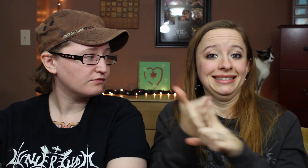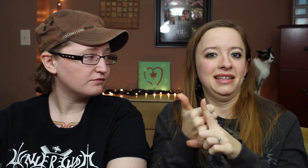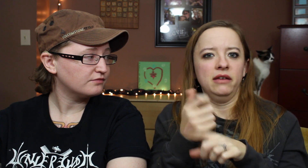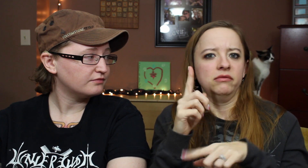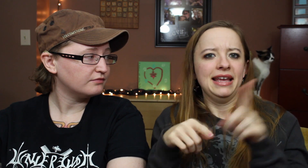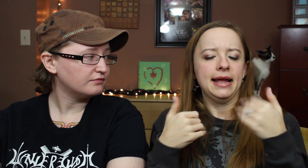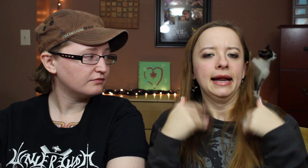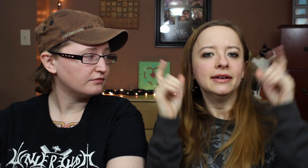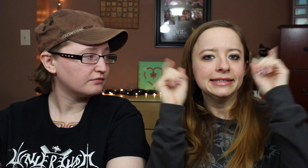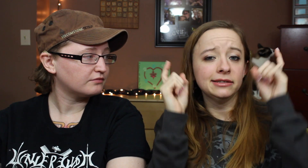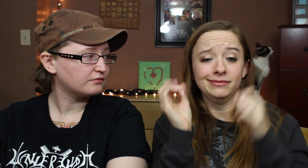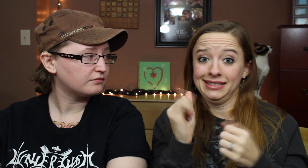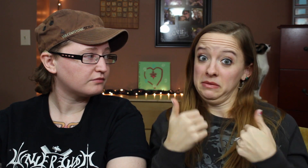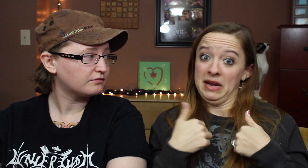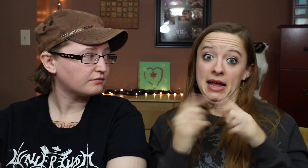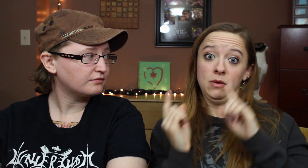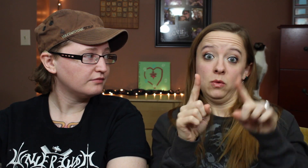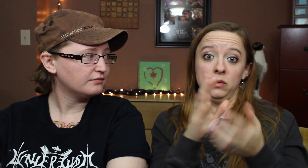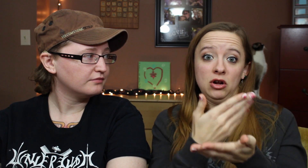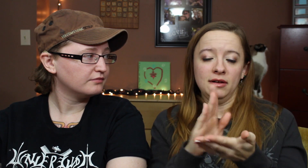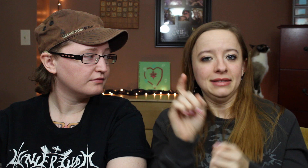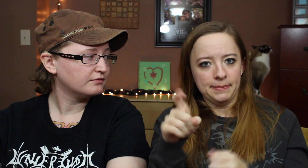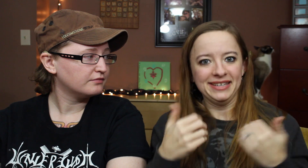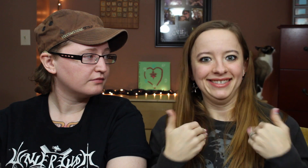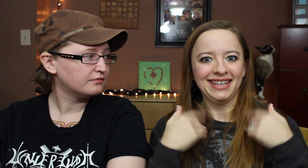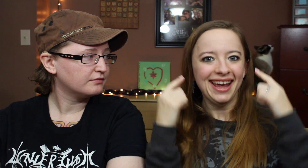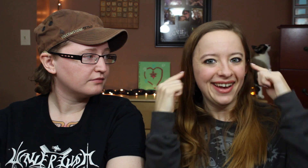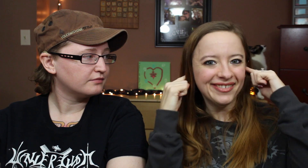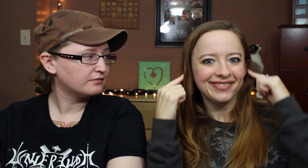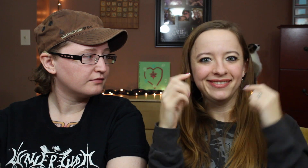and you can't have hearing aids. Even when I go to concerts, I have